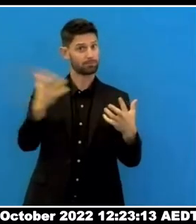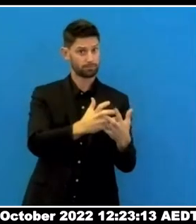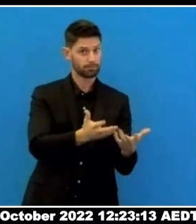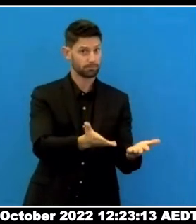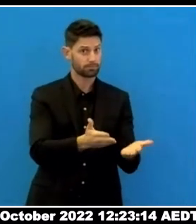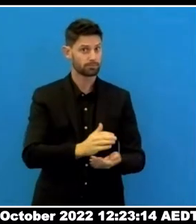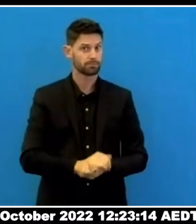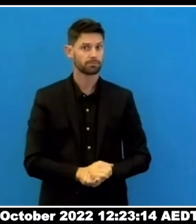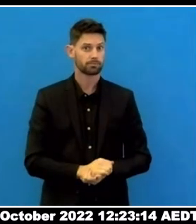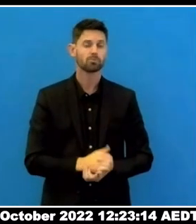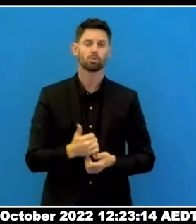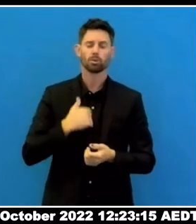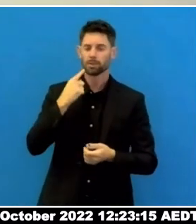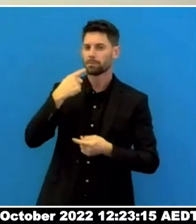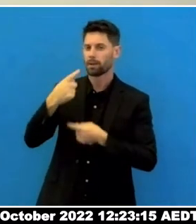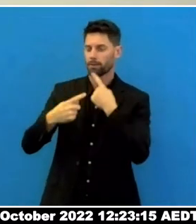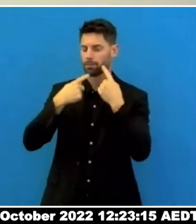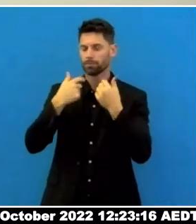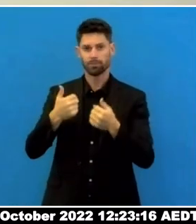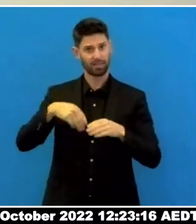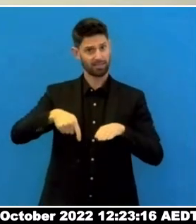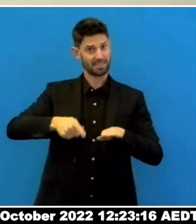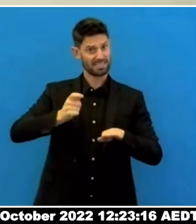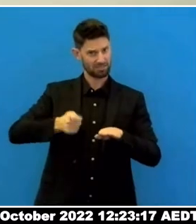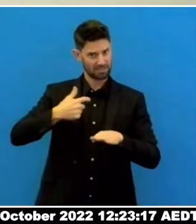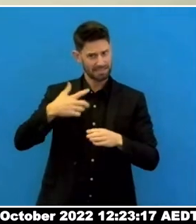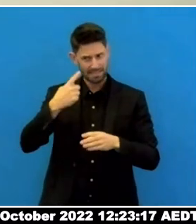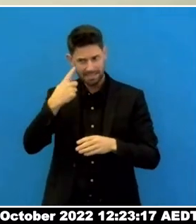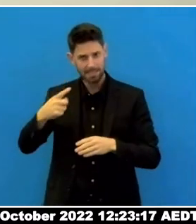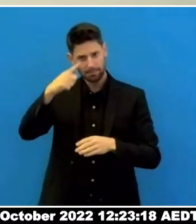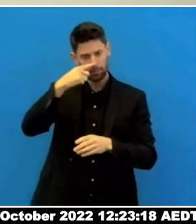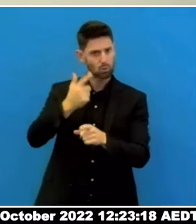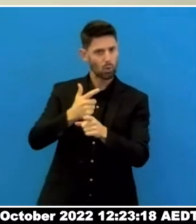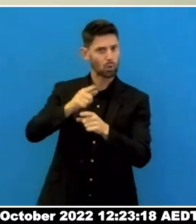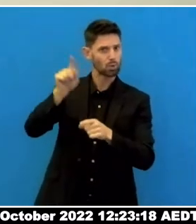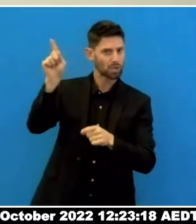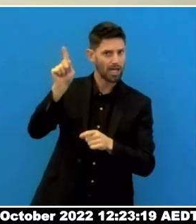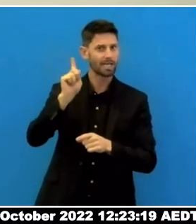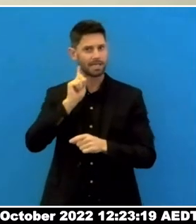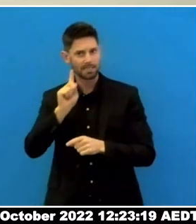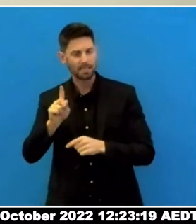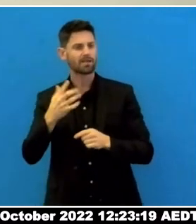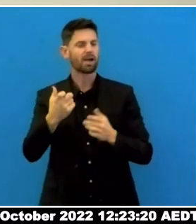So, the concept of an and I have heard it in these hearings, today and yesterday, and across other places, and it was certainly a big feature